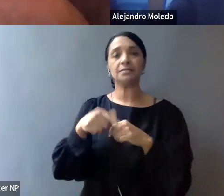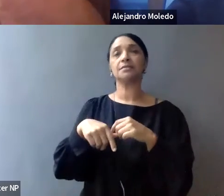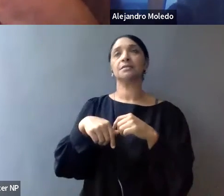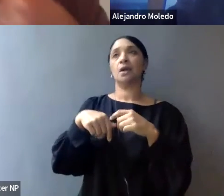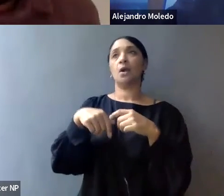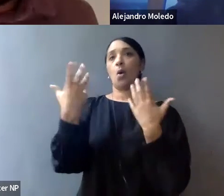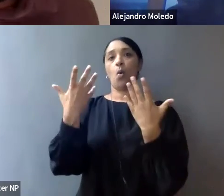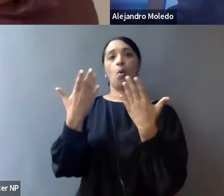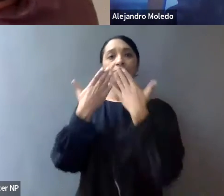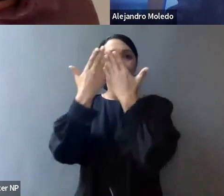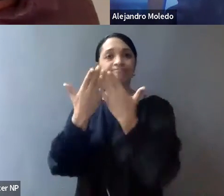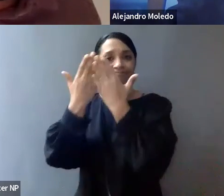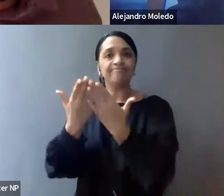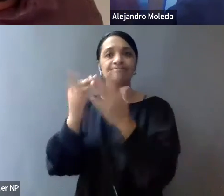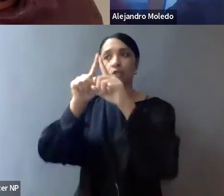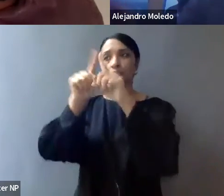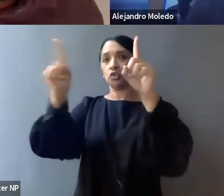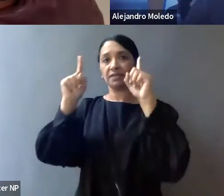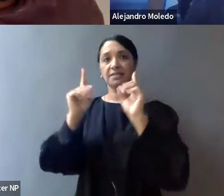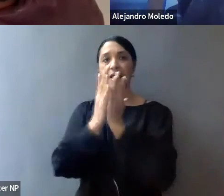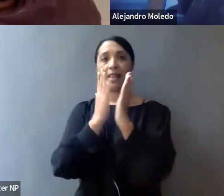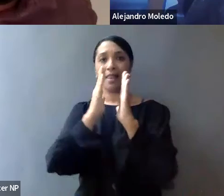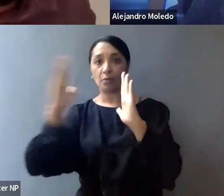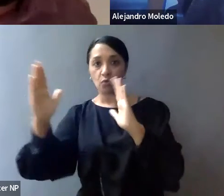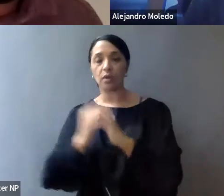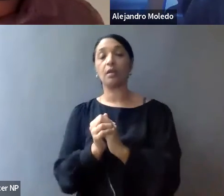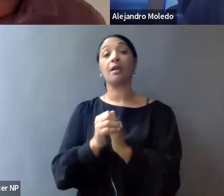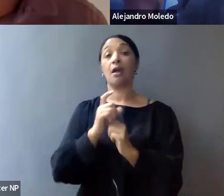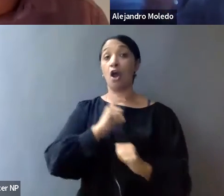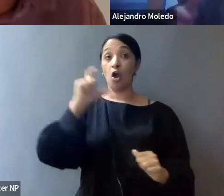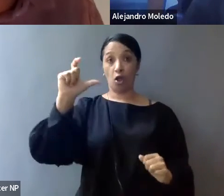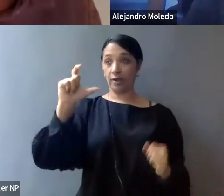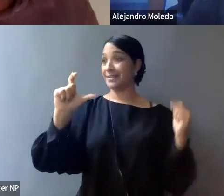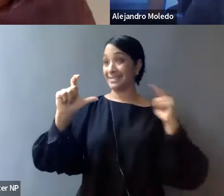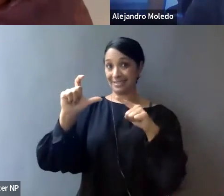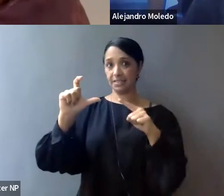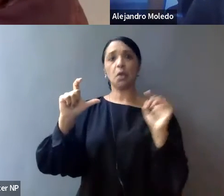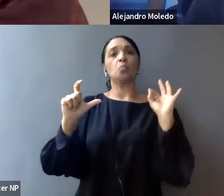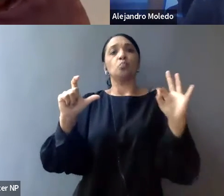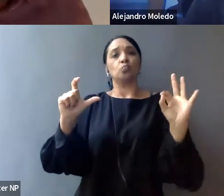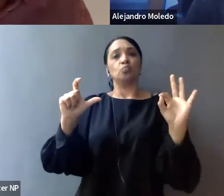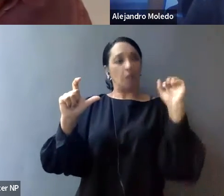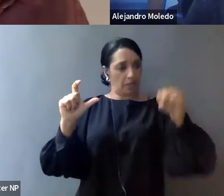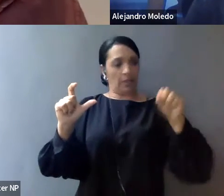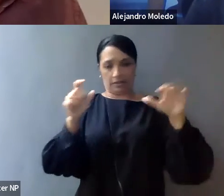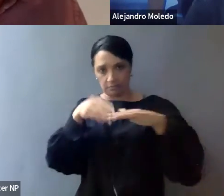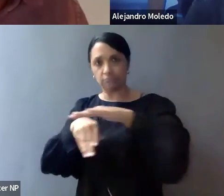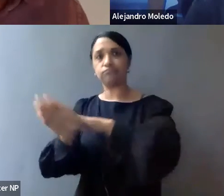in the university library, a European Disability Card holder will be able to access those.